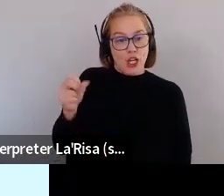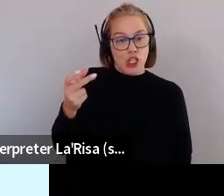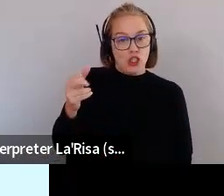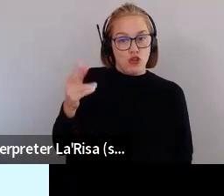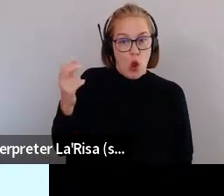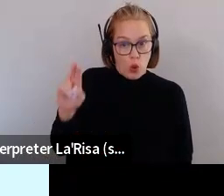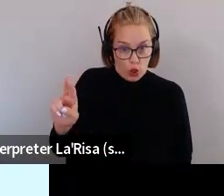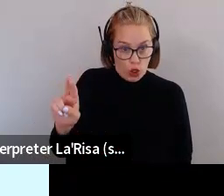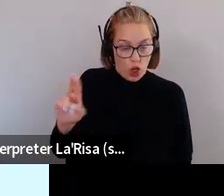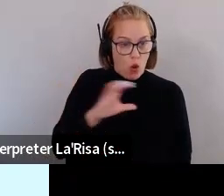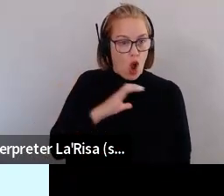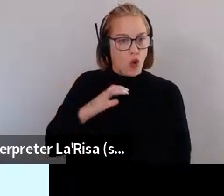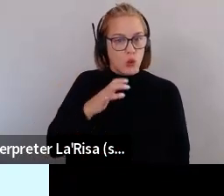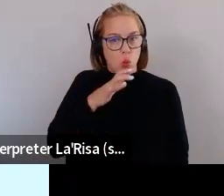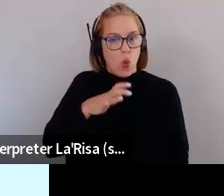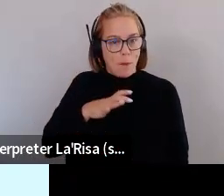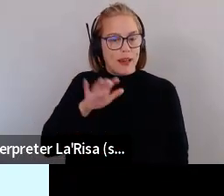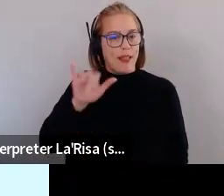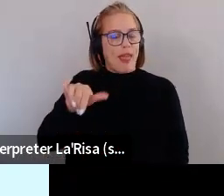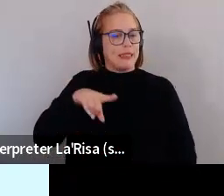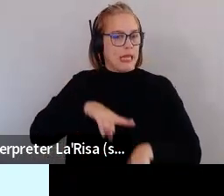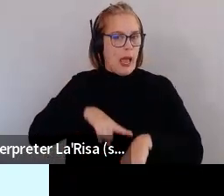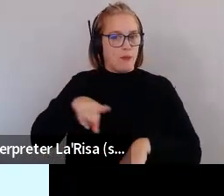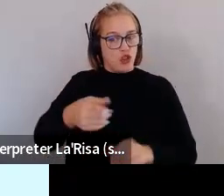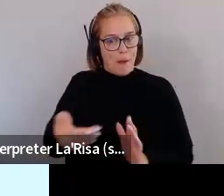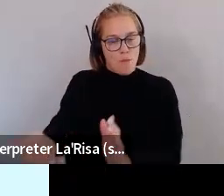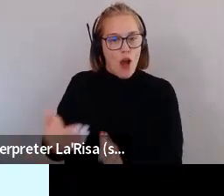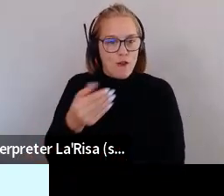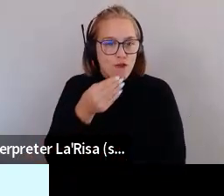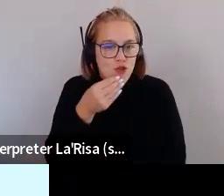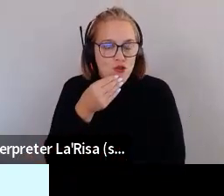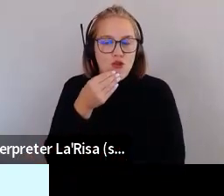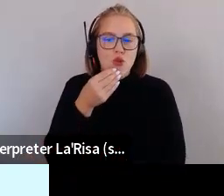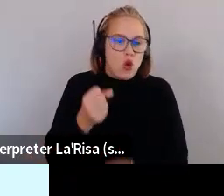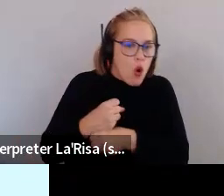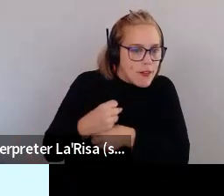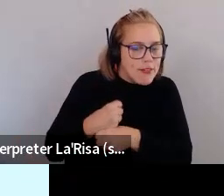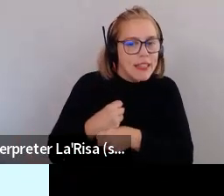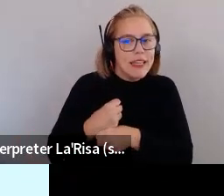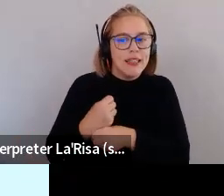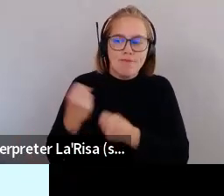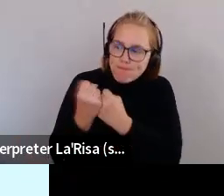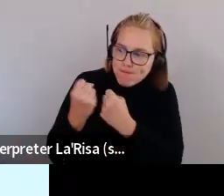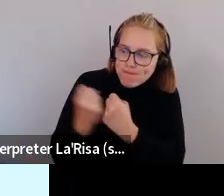There was not any accessible transportation. This was way before the ADA at least 10 years before that. Pat Schroeder was a congresswoman at